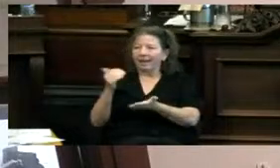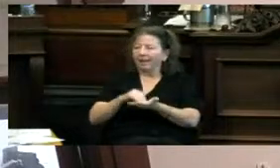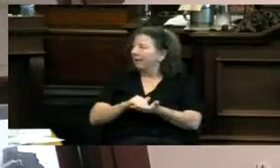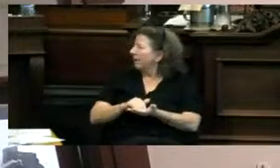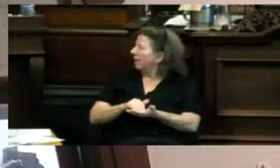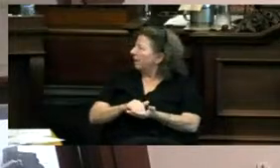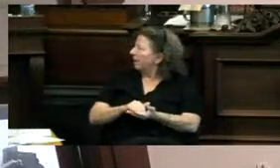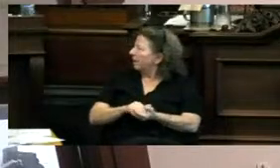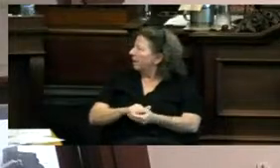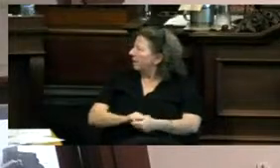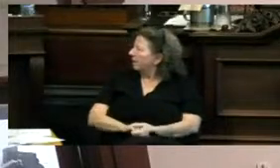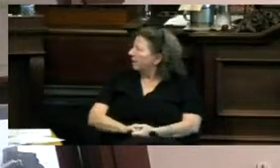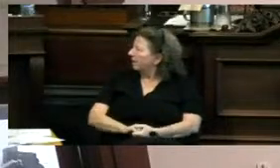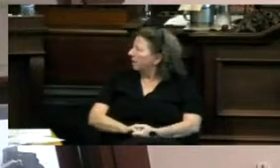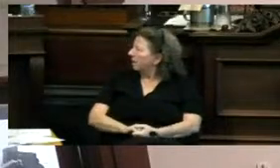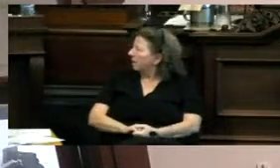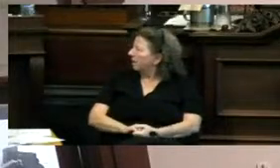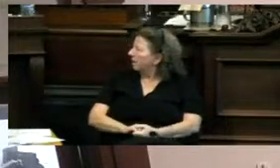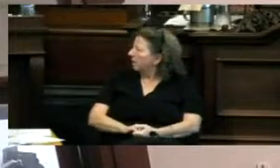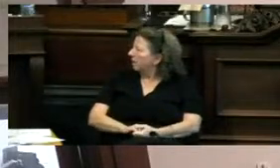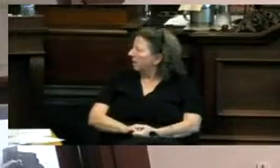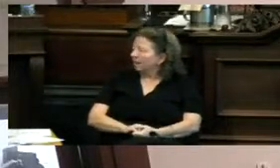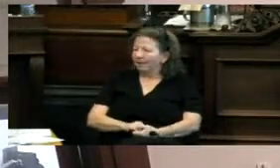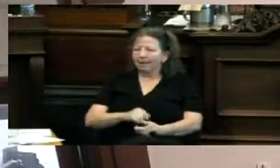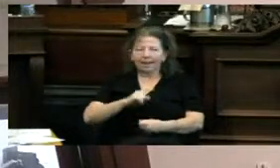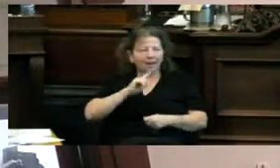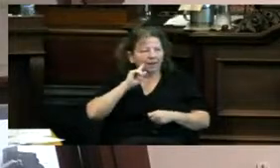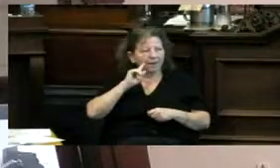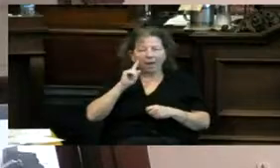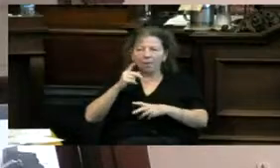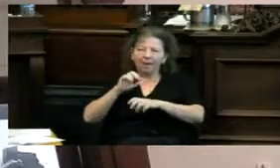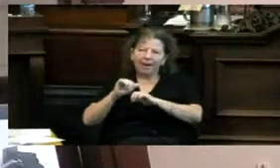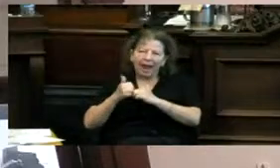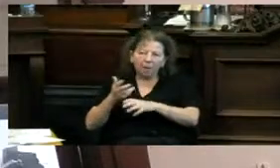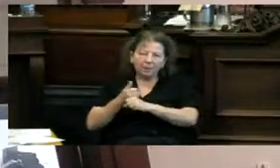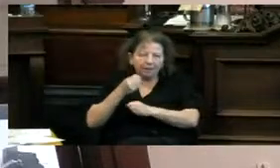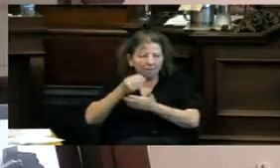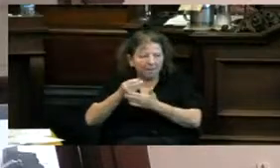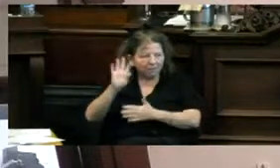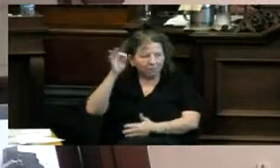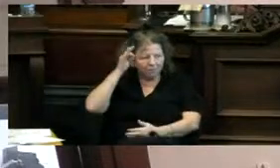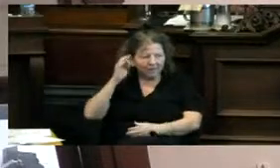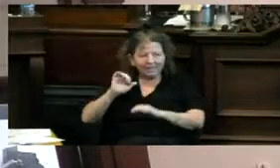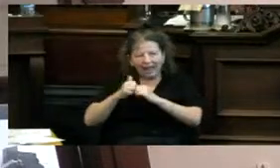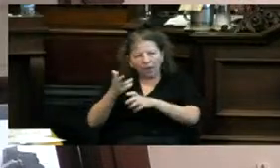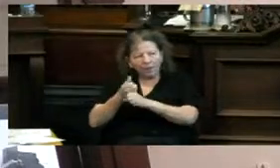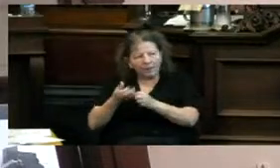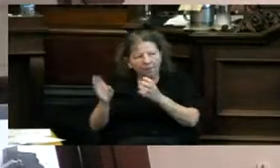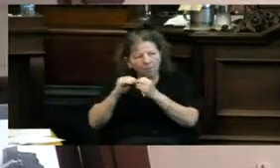preserve their life in many instances. So I just wanted to commend you for that and also